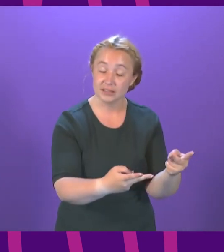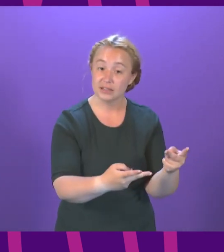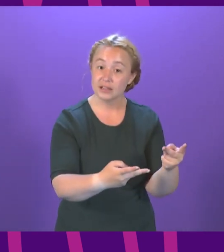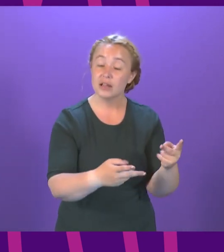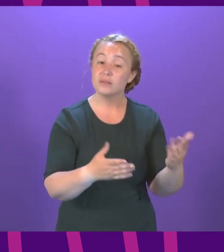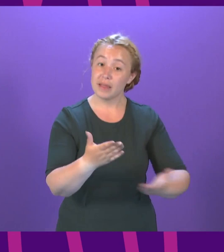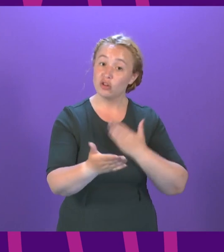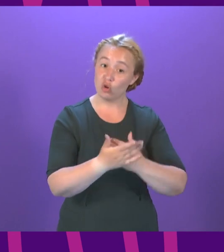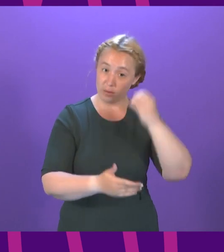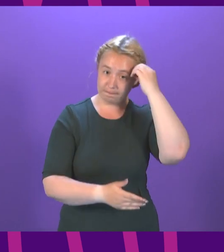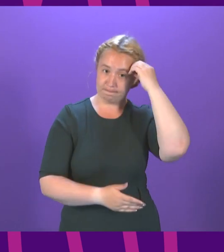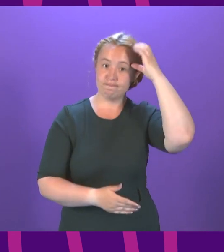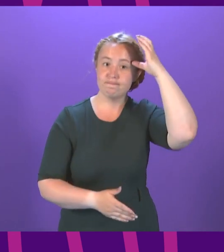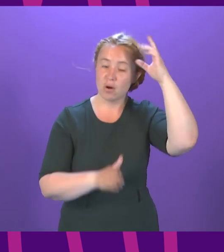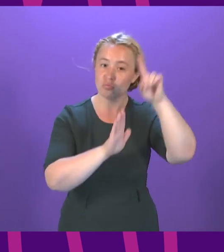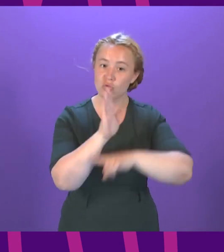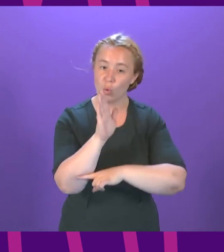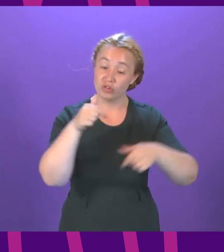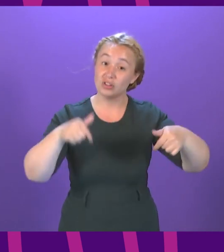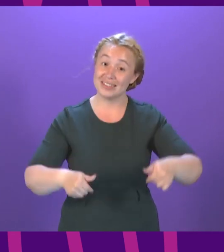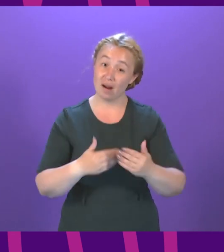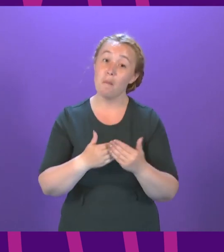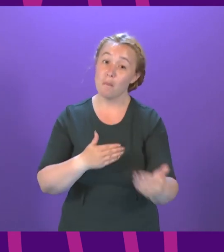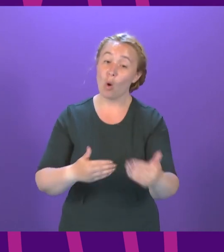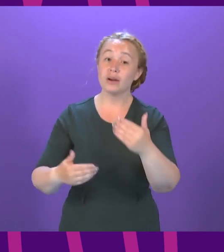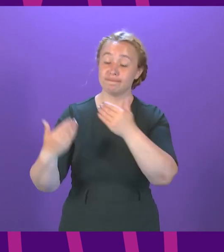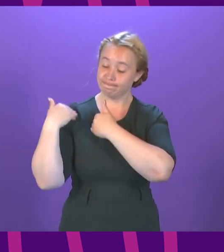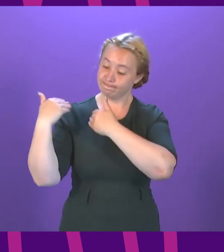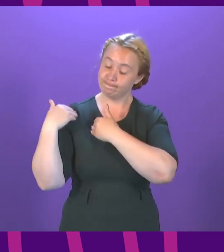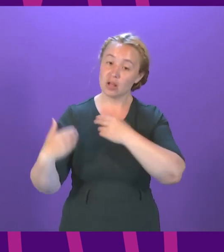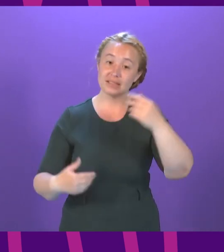are aware of Scotland’s more responsible approach to easing Covid-19 restrictions?